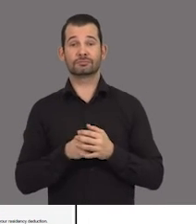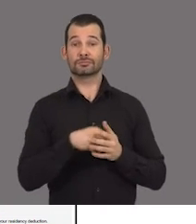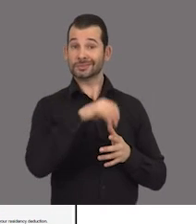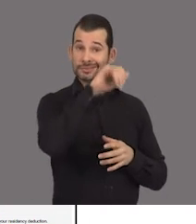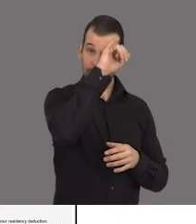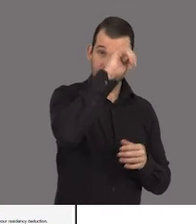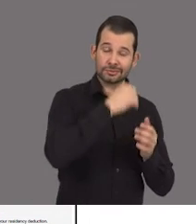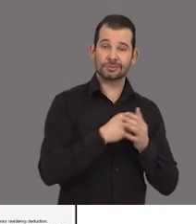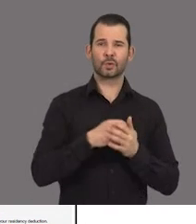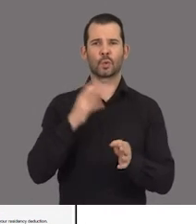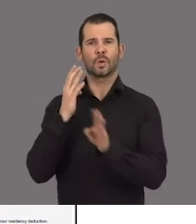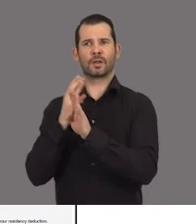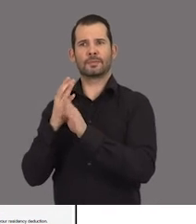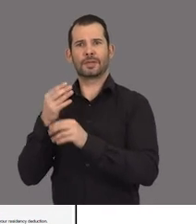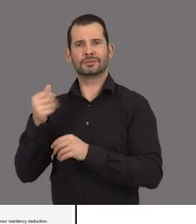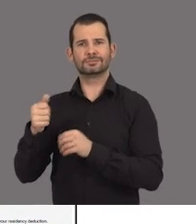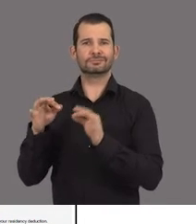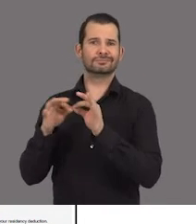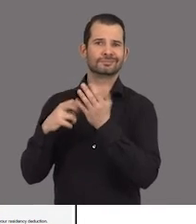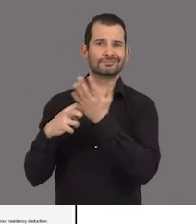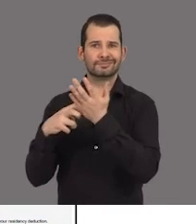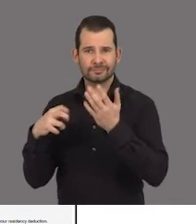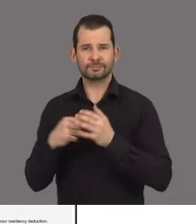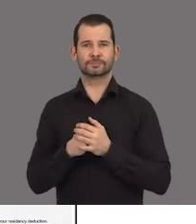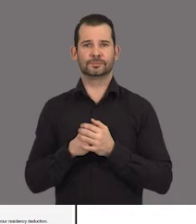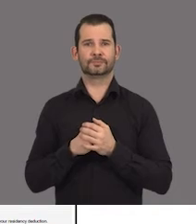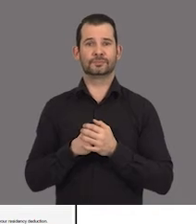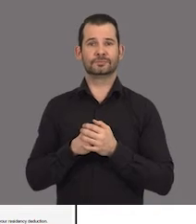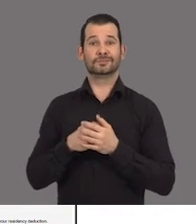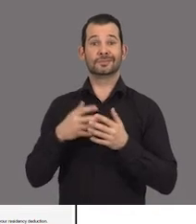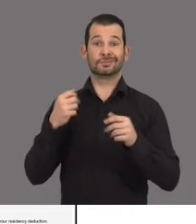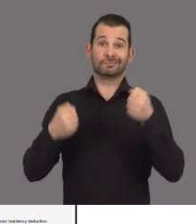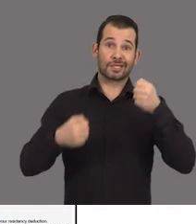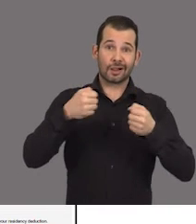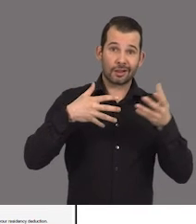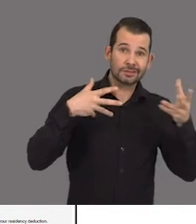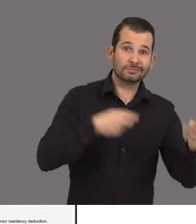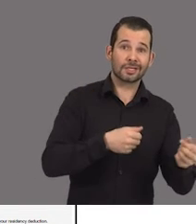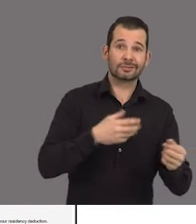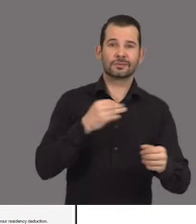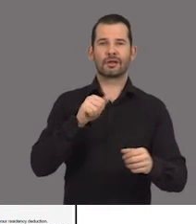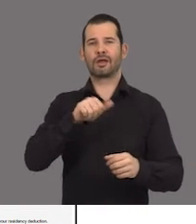or bus fares, vehicle expenses and other incidental expenses.